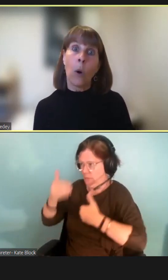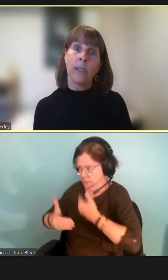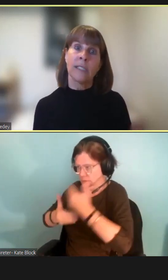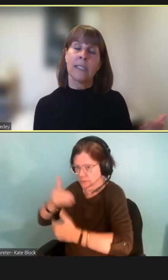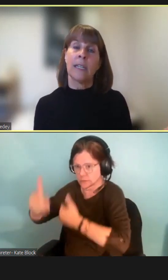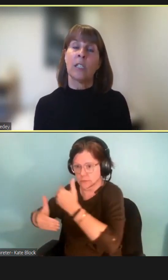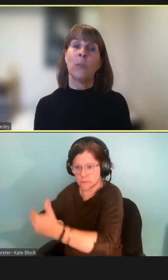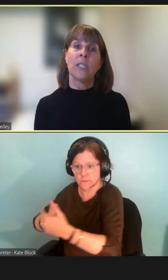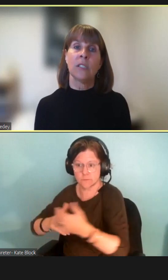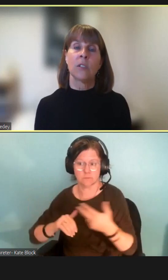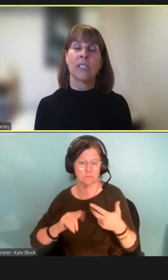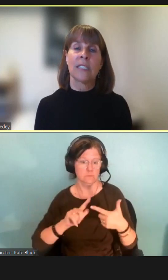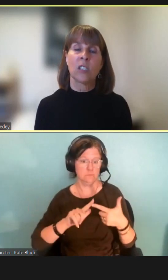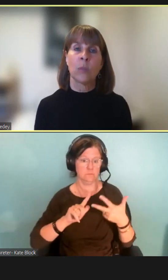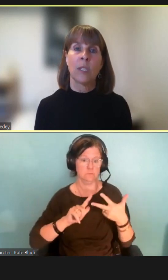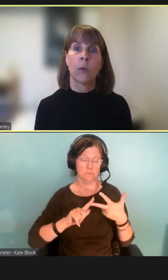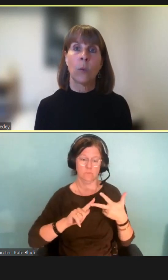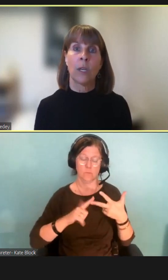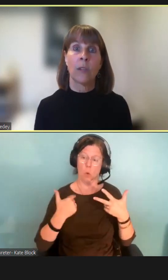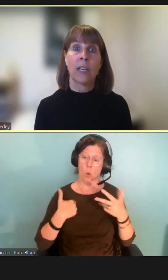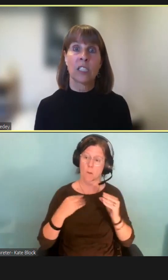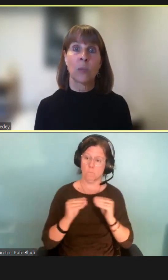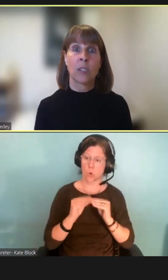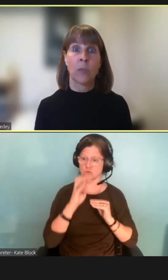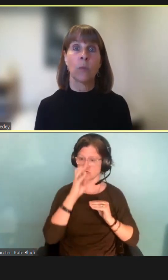is it an administered assessment where there has to be somebody really